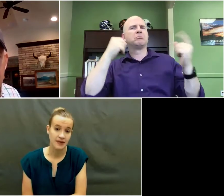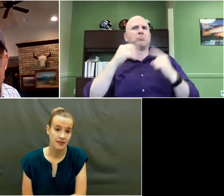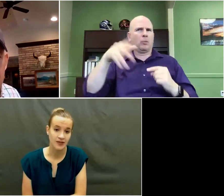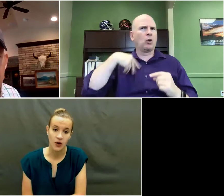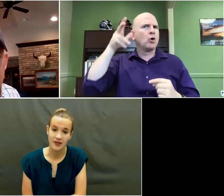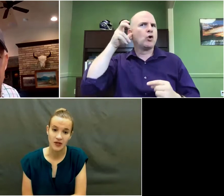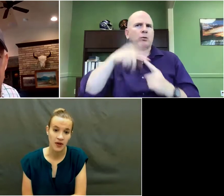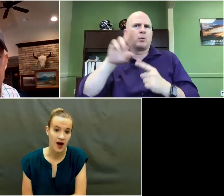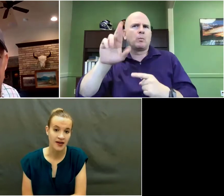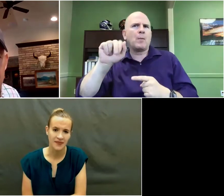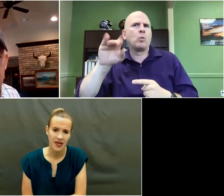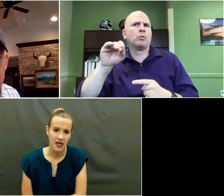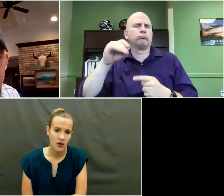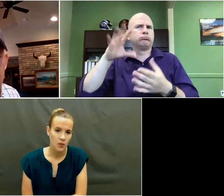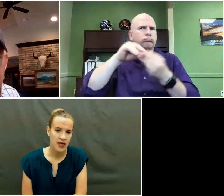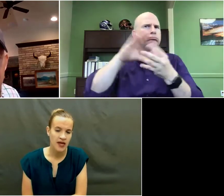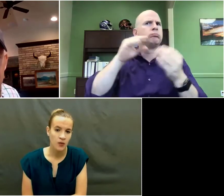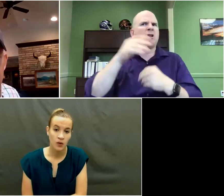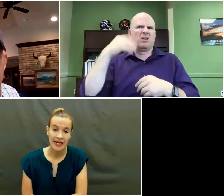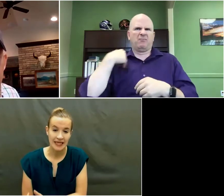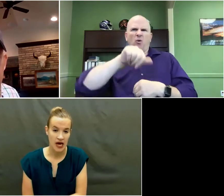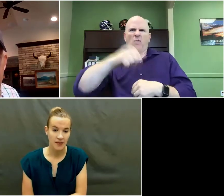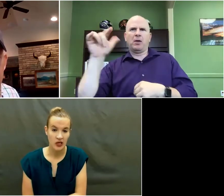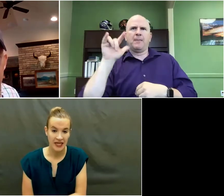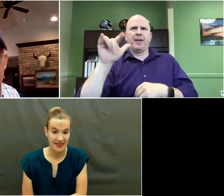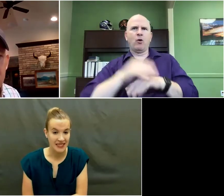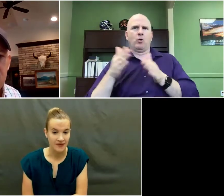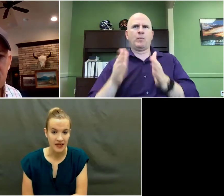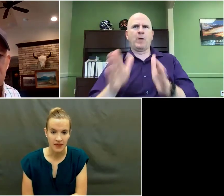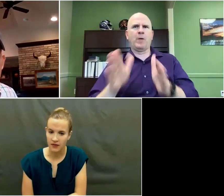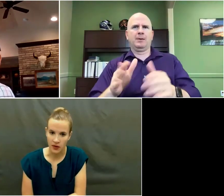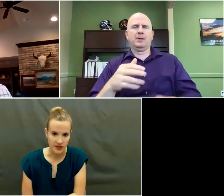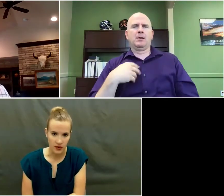people to know what's going on. We were in the lobby looking at the TV. But of course, there